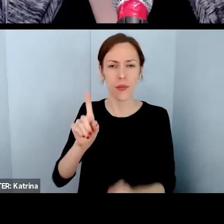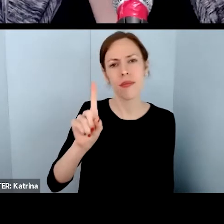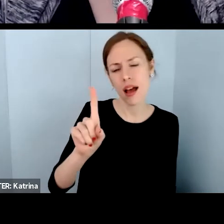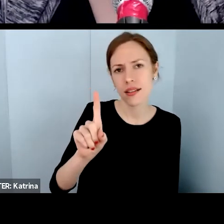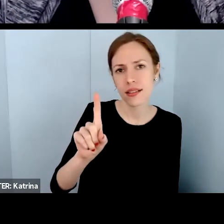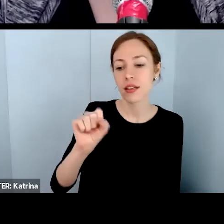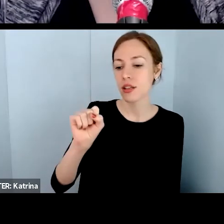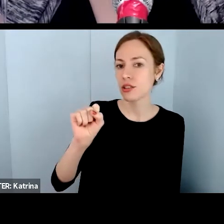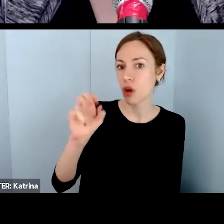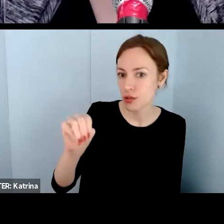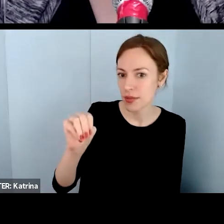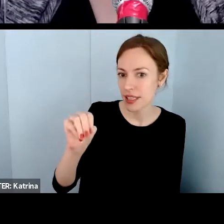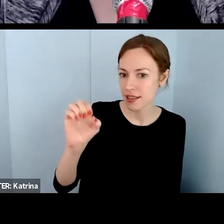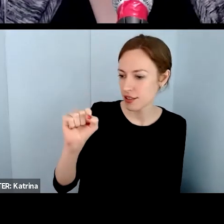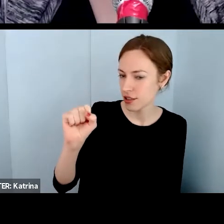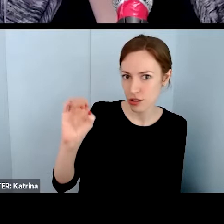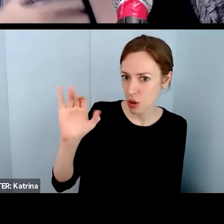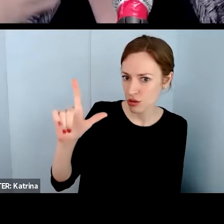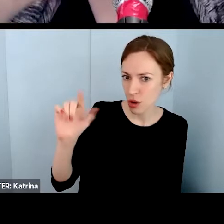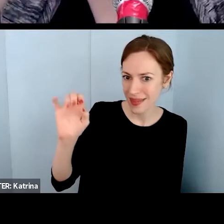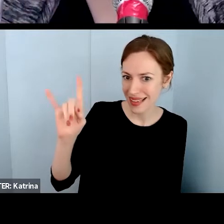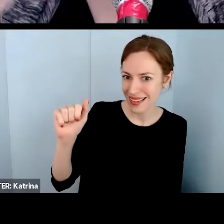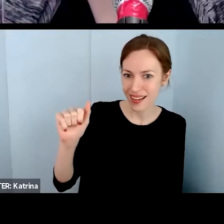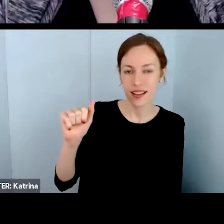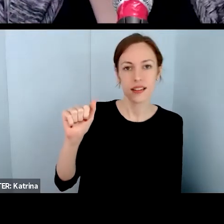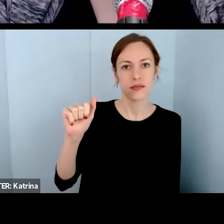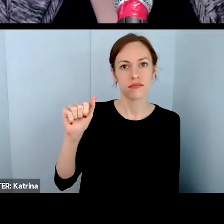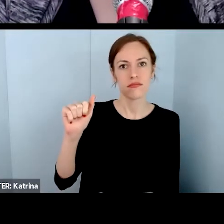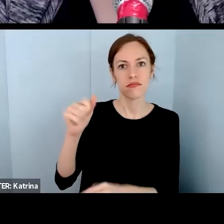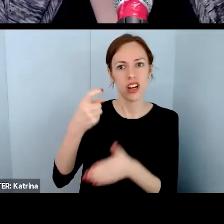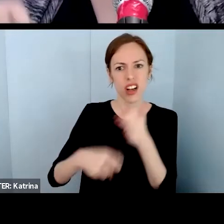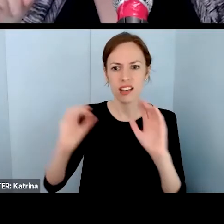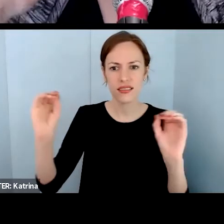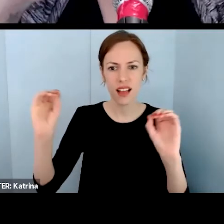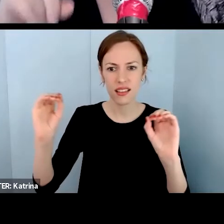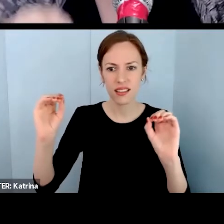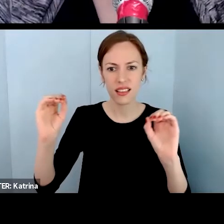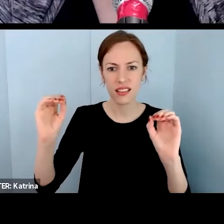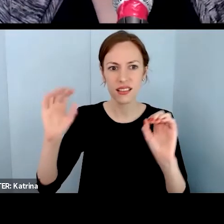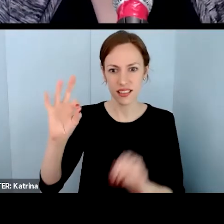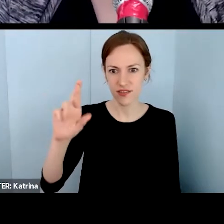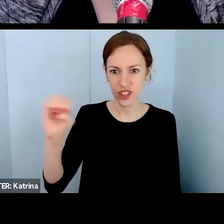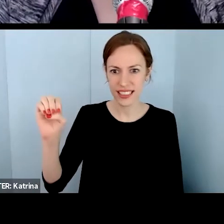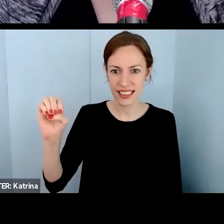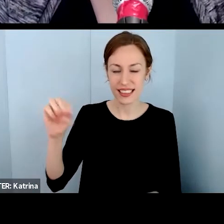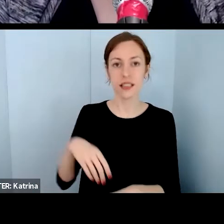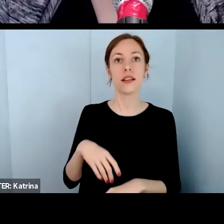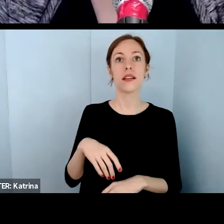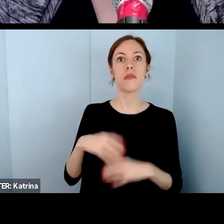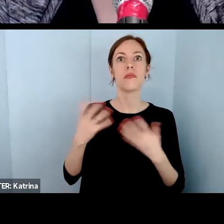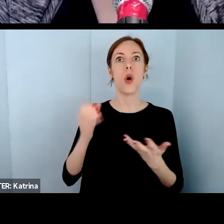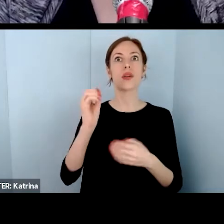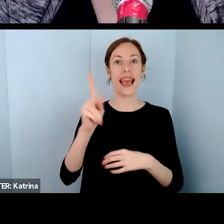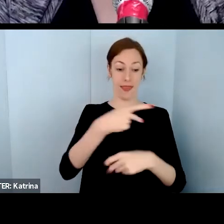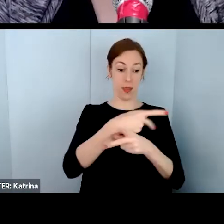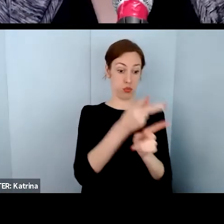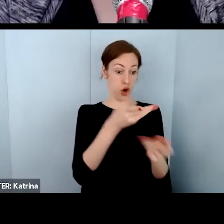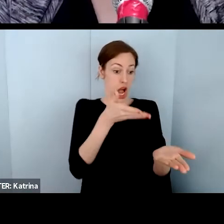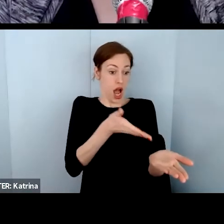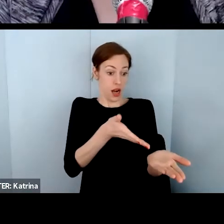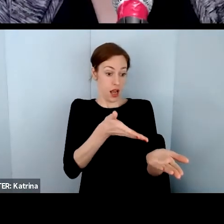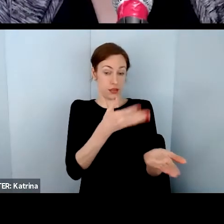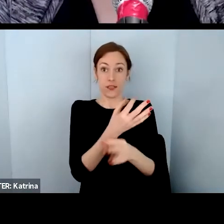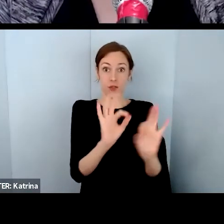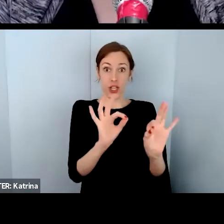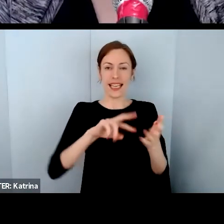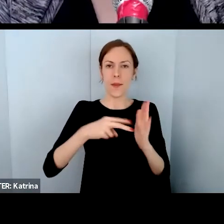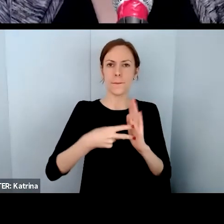Right, so the whole adage about you know when the product is free. You are the product. Cool. We know that, like that's pretty normal. Okay, I get it.